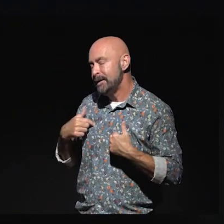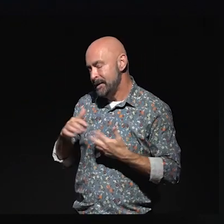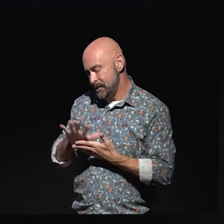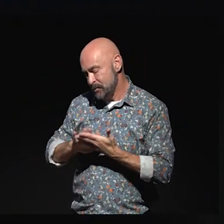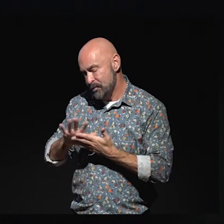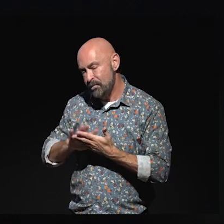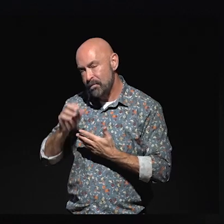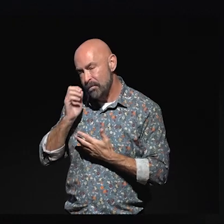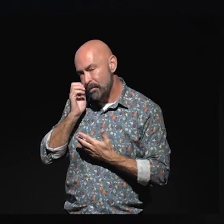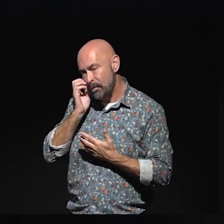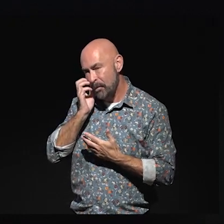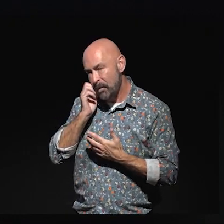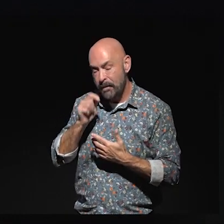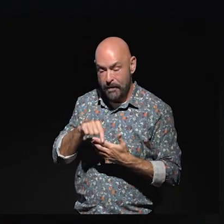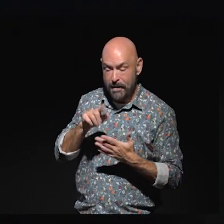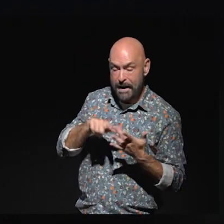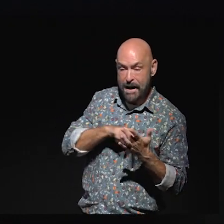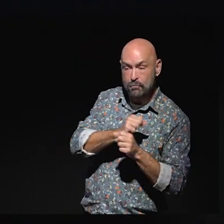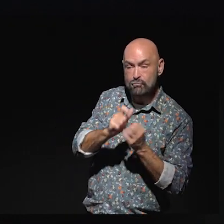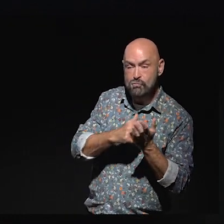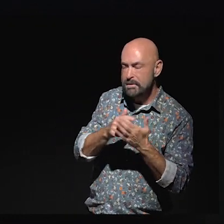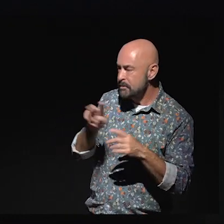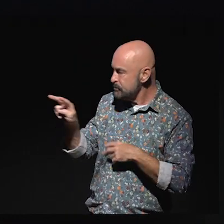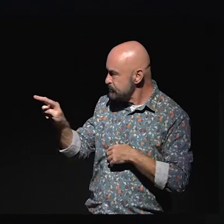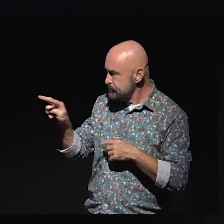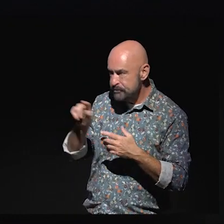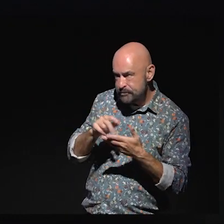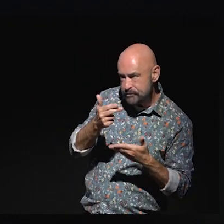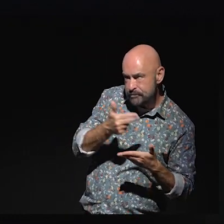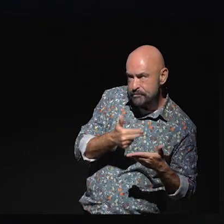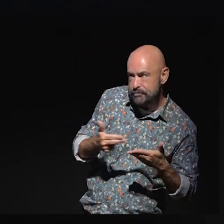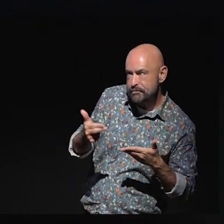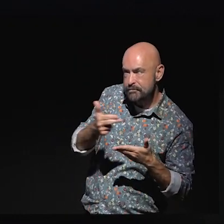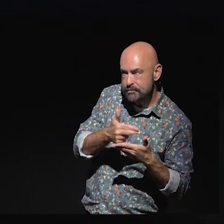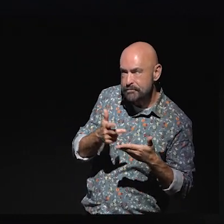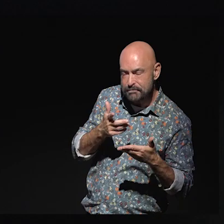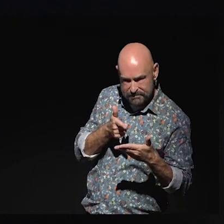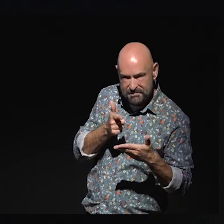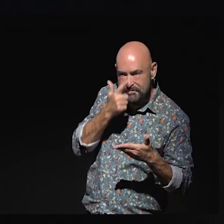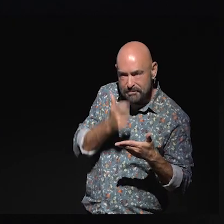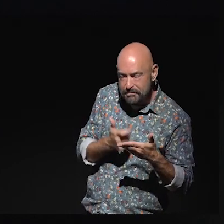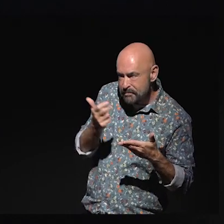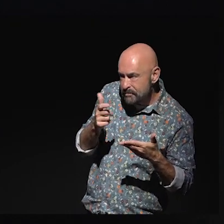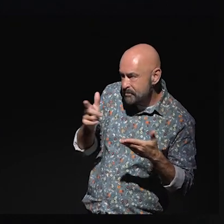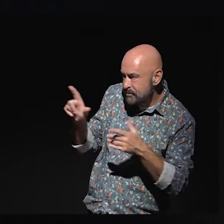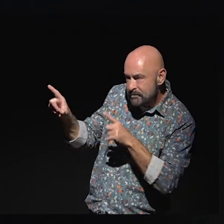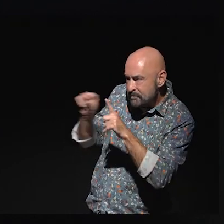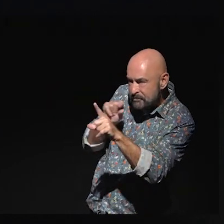when he is looking at someone, at sitters in his portraits, has ability to draw out things